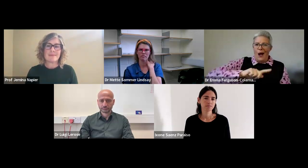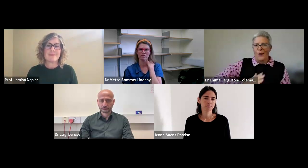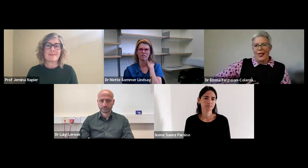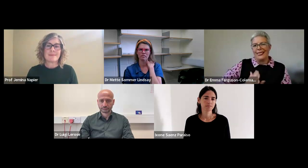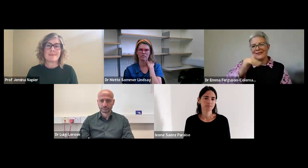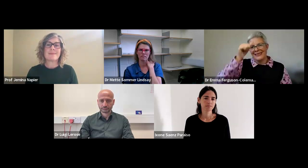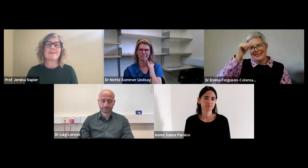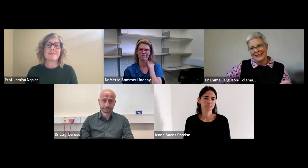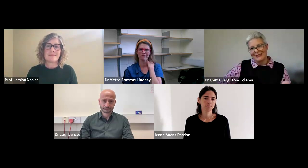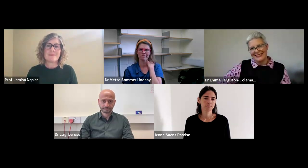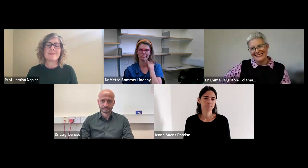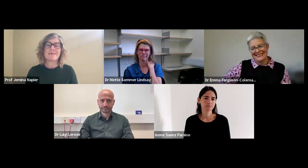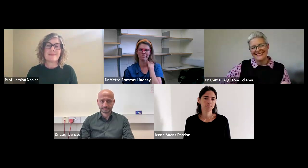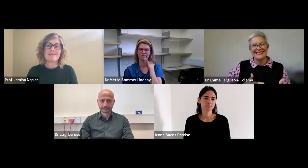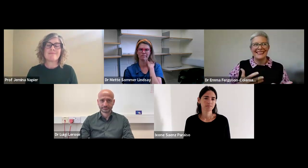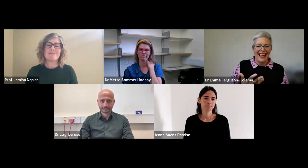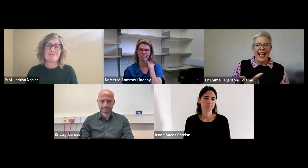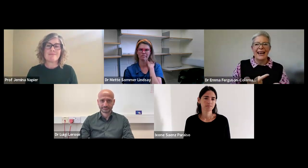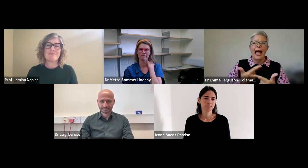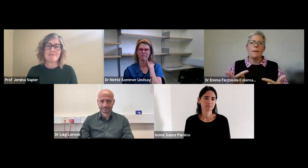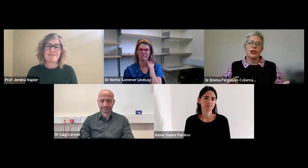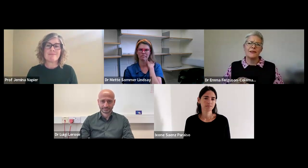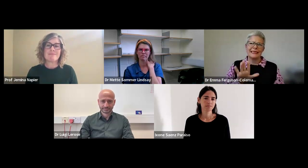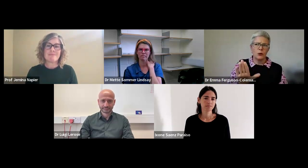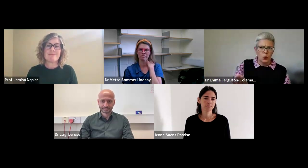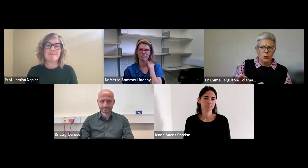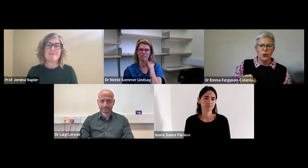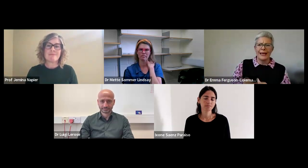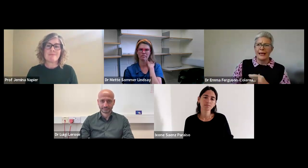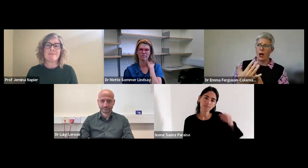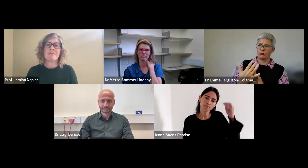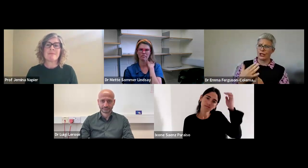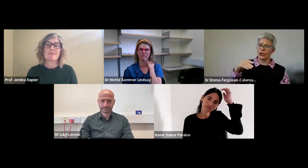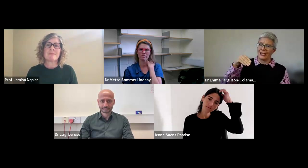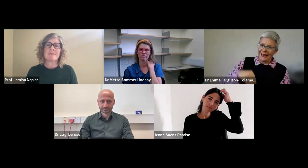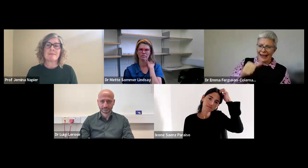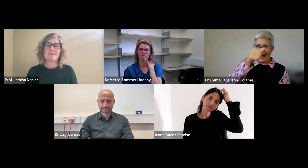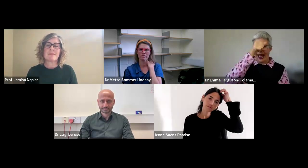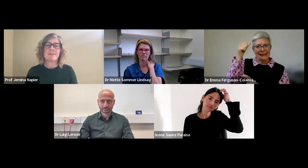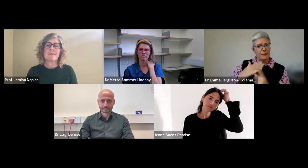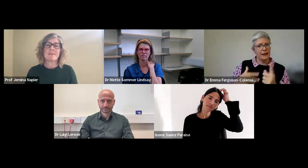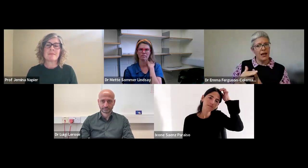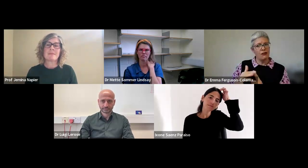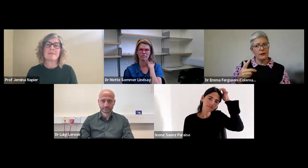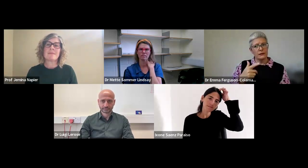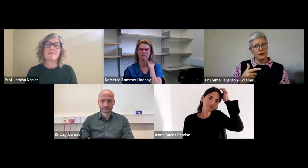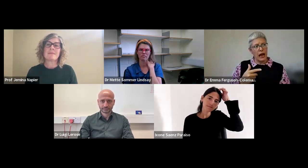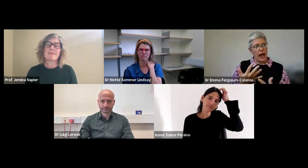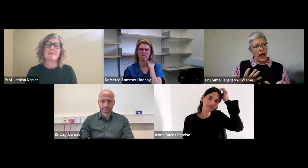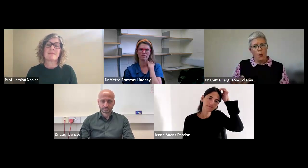oppressed- on a daily basis and that is our lived experience. How much of it is